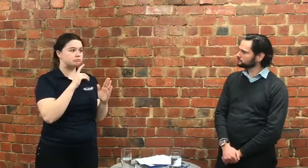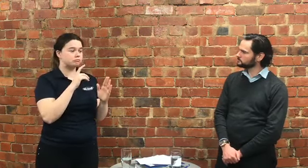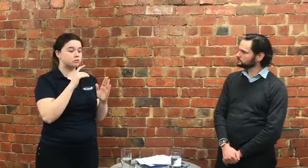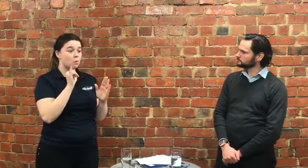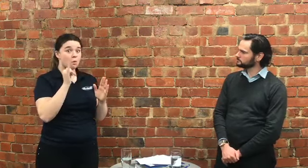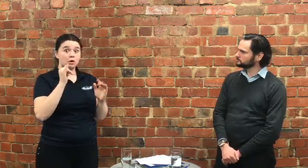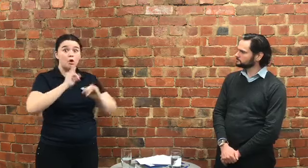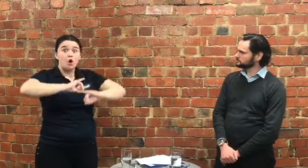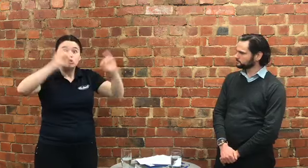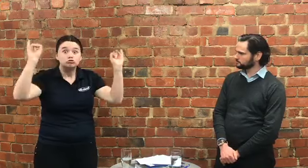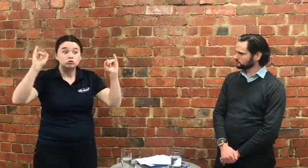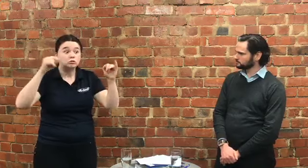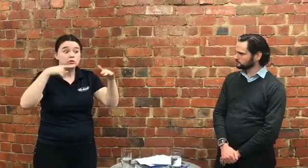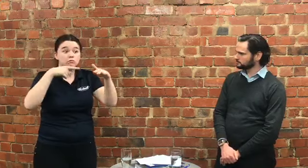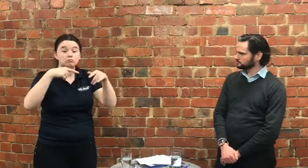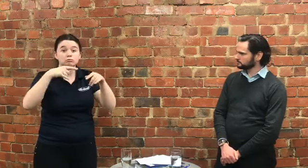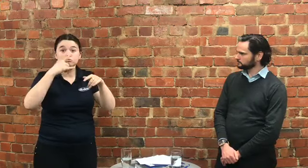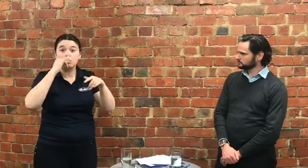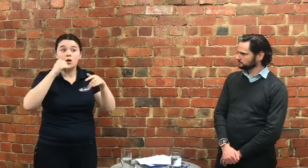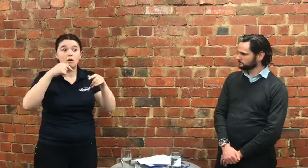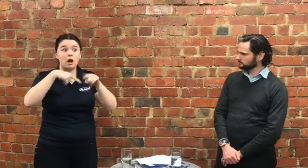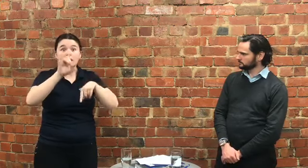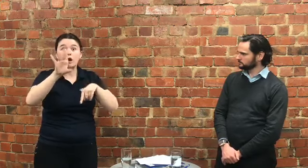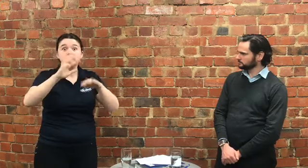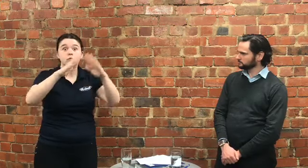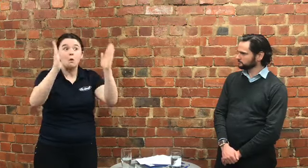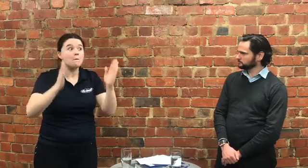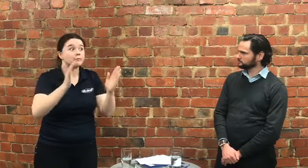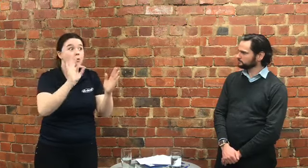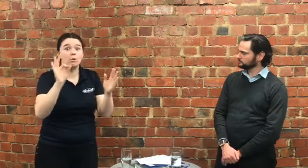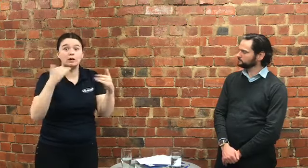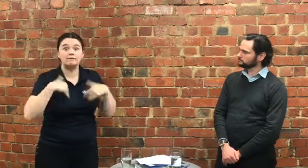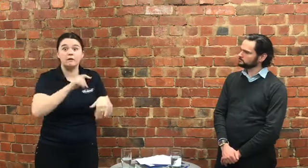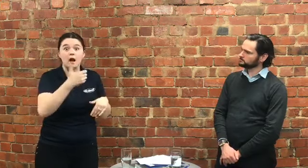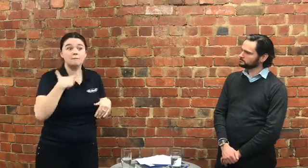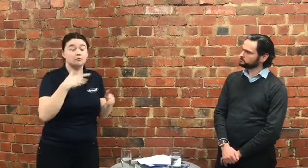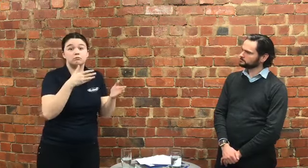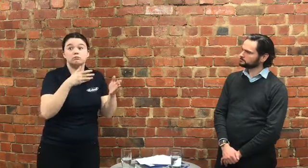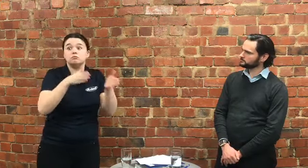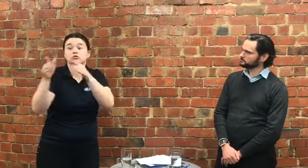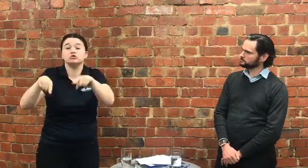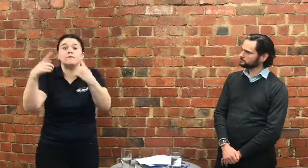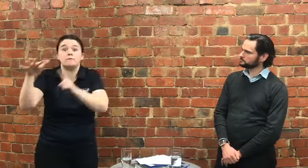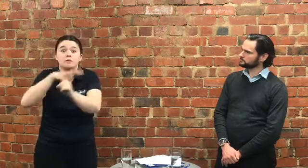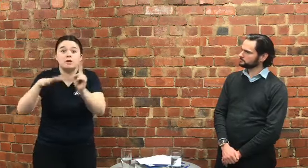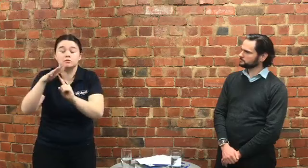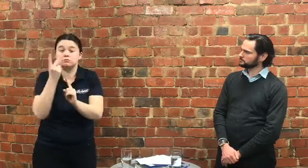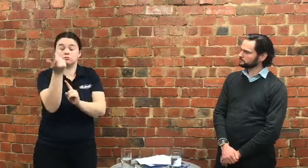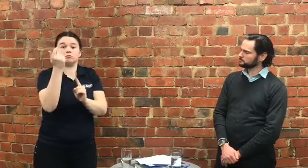It really depends on your life circumstances, if you've moved out of home or you've been kicked out of your home perhaps